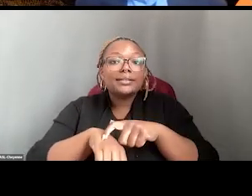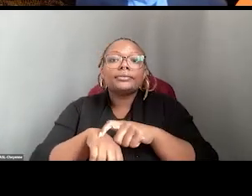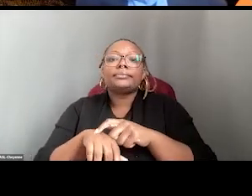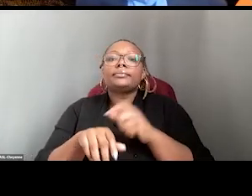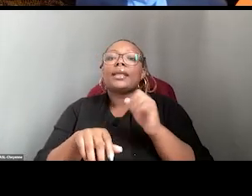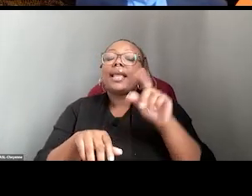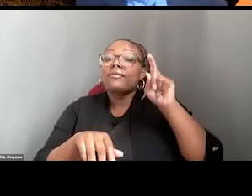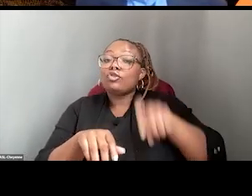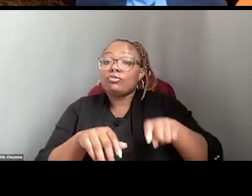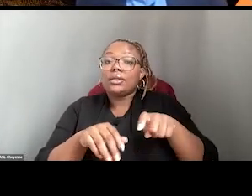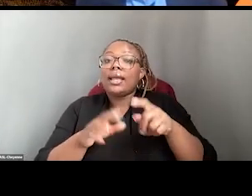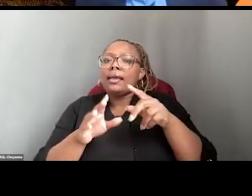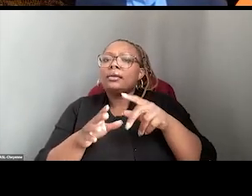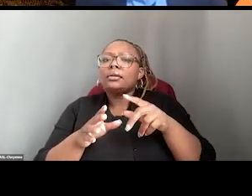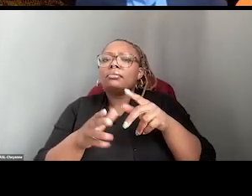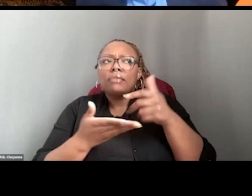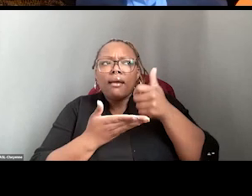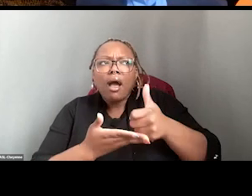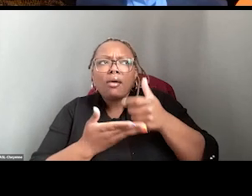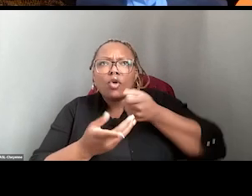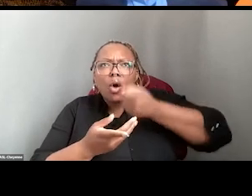Let's go ahead to the next slide, please.